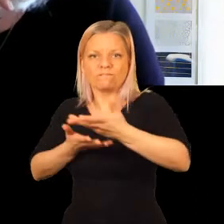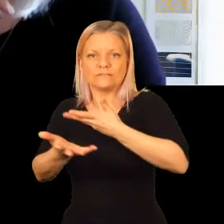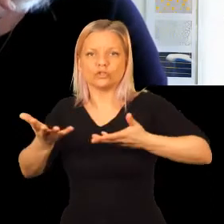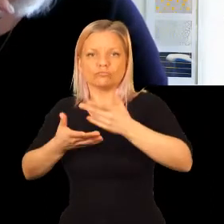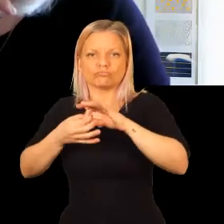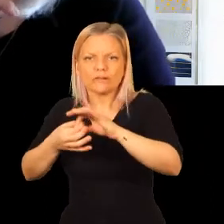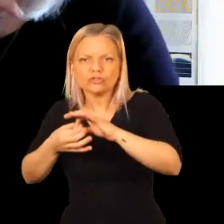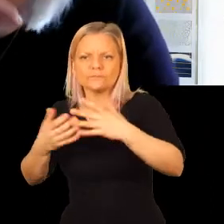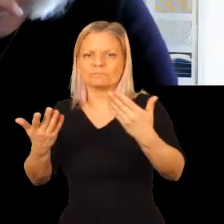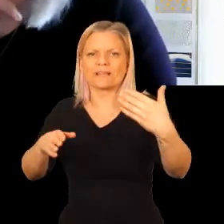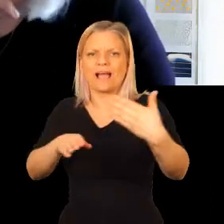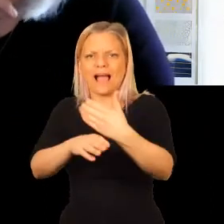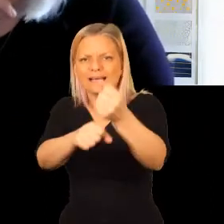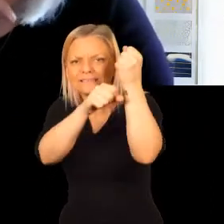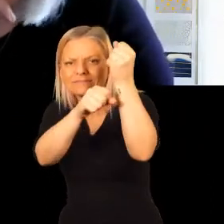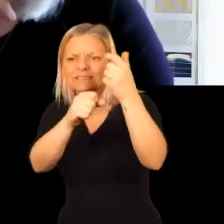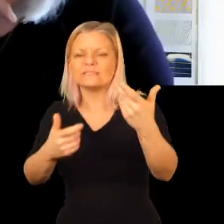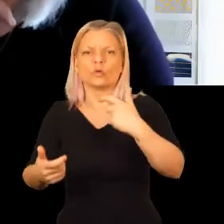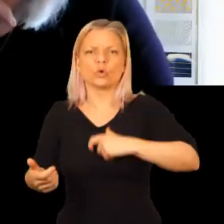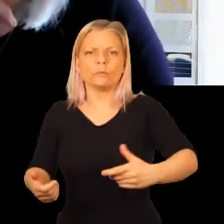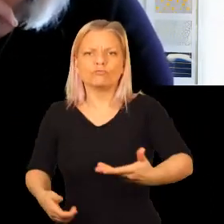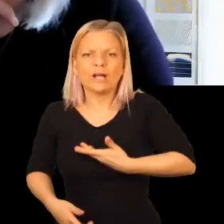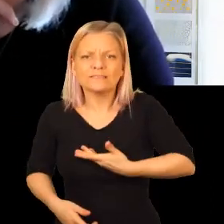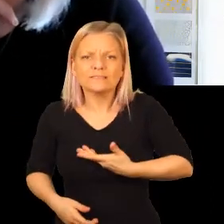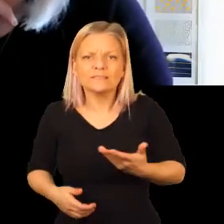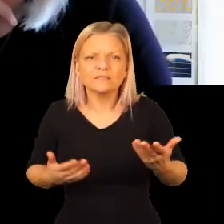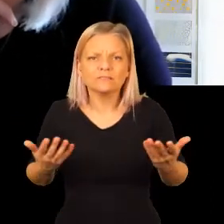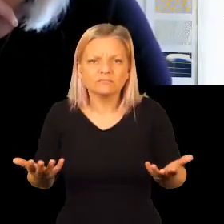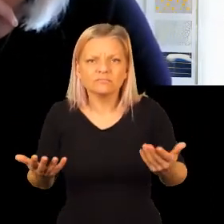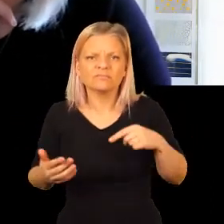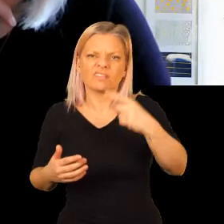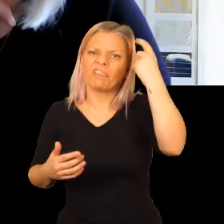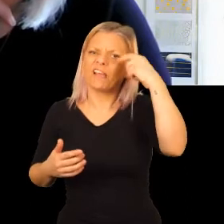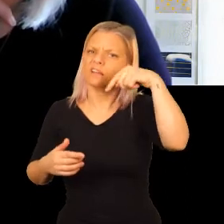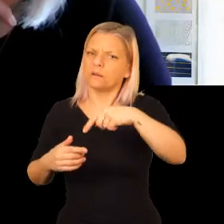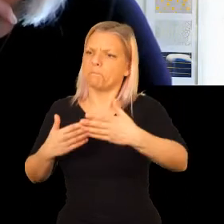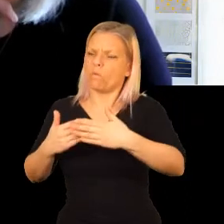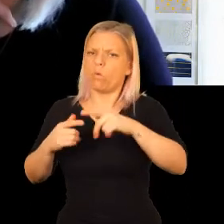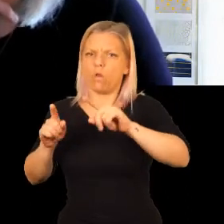it was about conversations and relationships and also about um activism and human rights and i